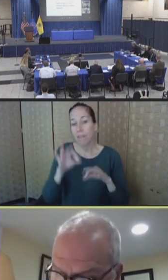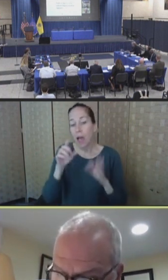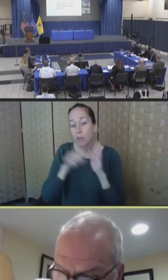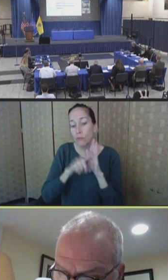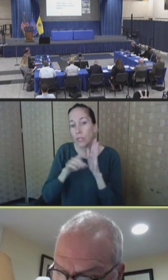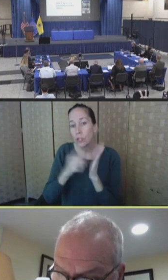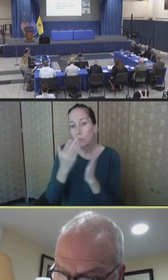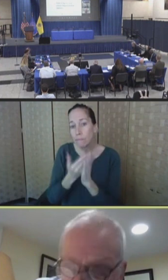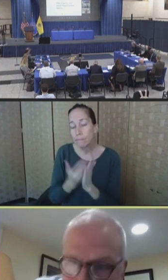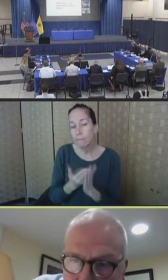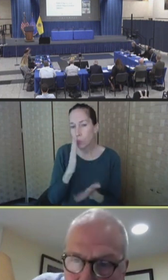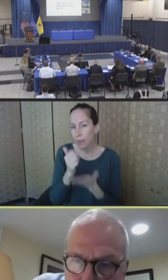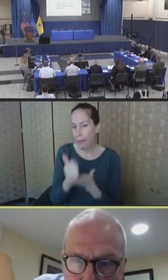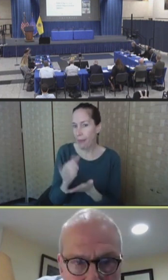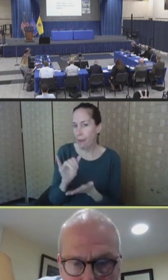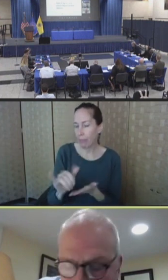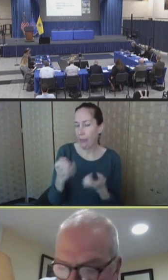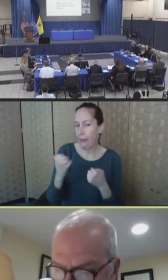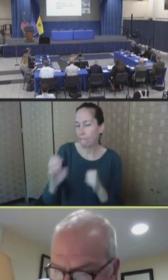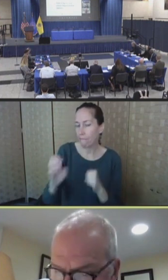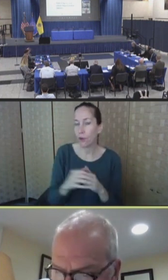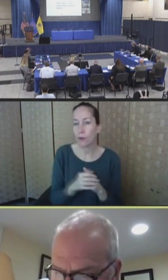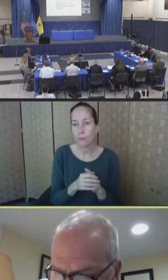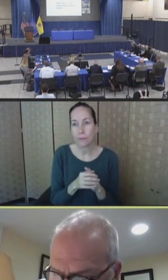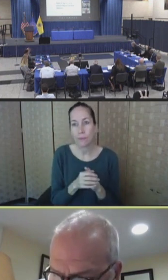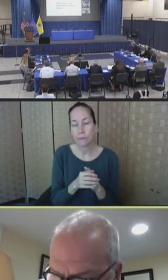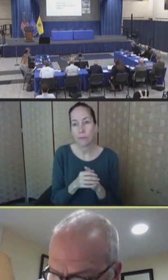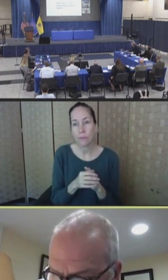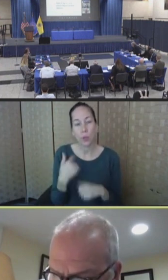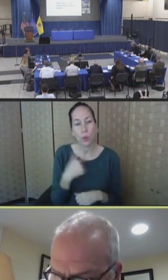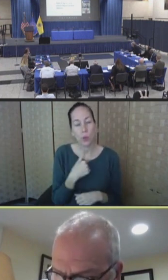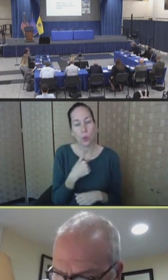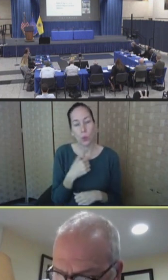NACCHO involved, as I already mentioned, in supporting local health departments